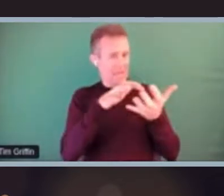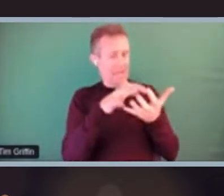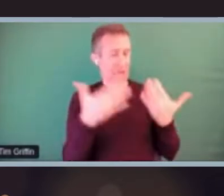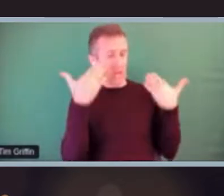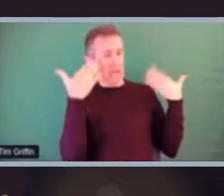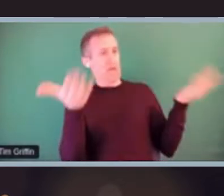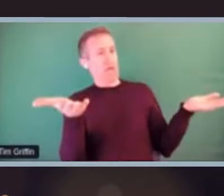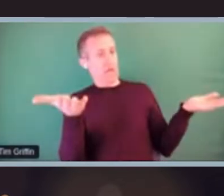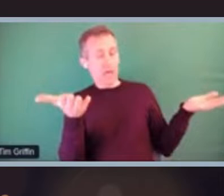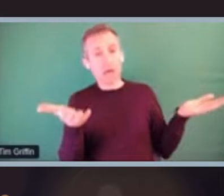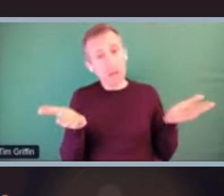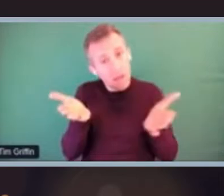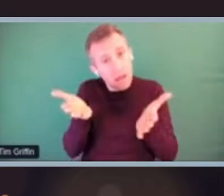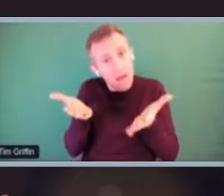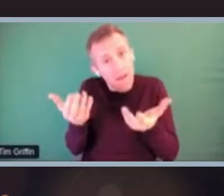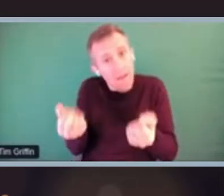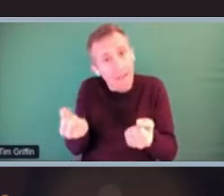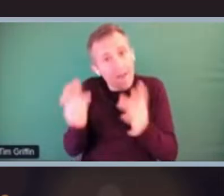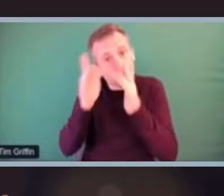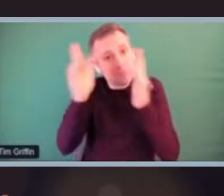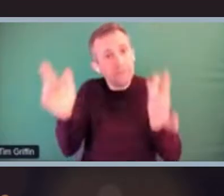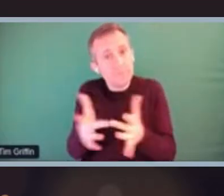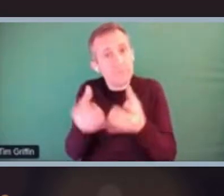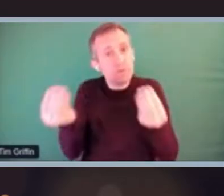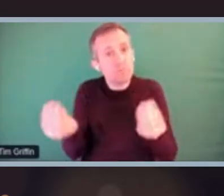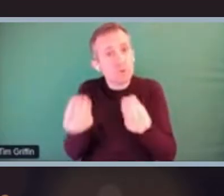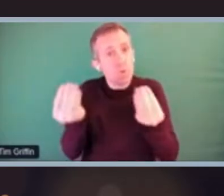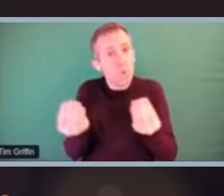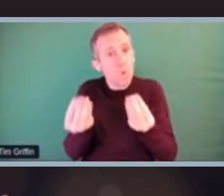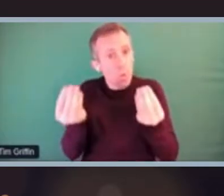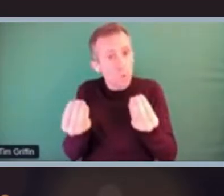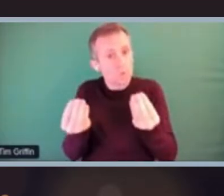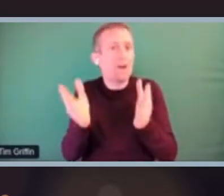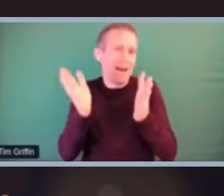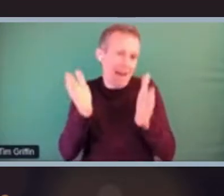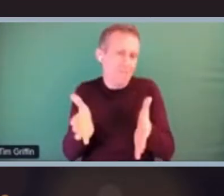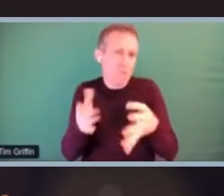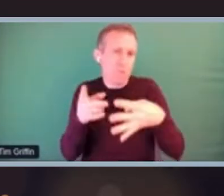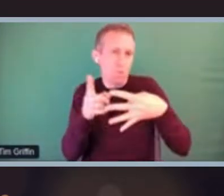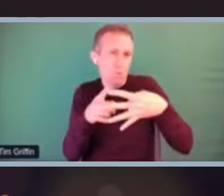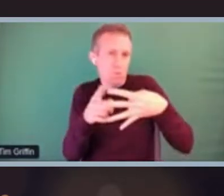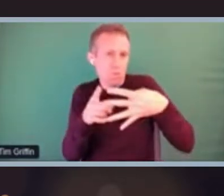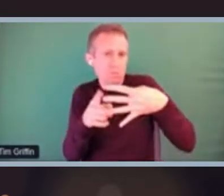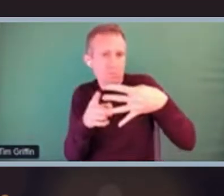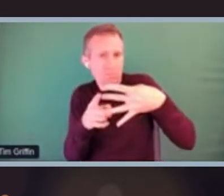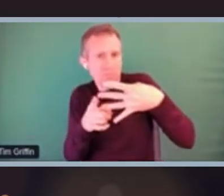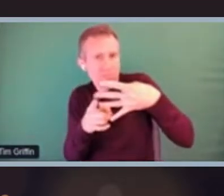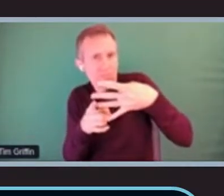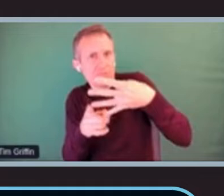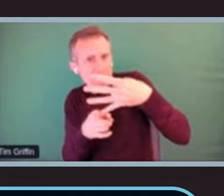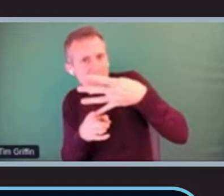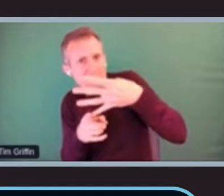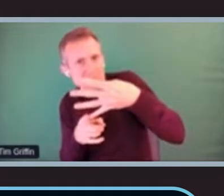Of course, even with a structured process, you still need the subject matter expertise once you get to writing the descriptions.